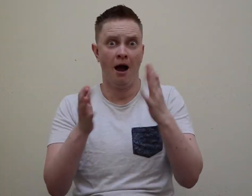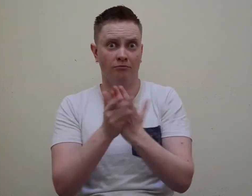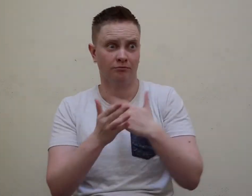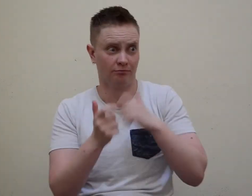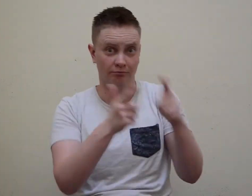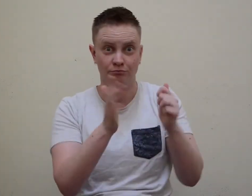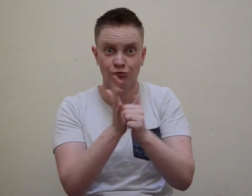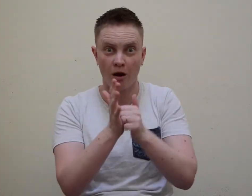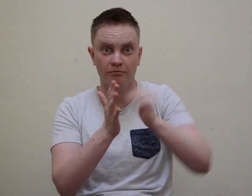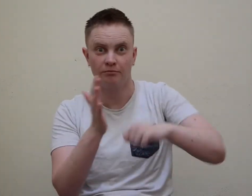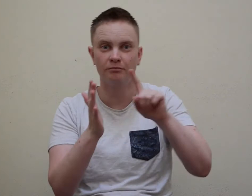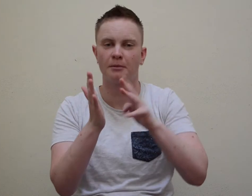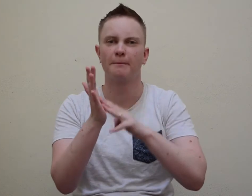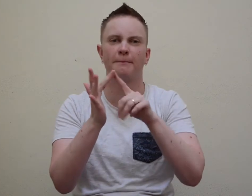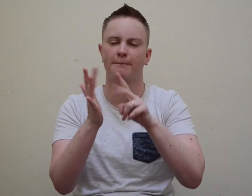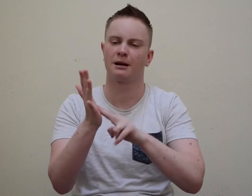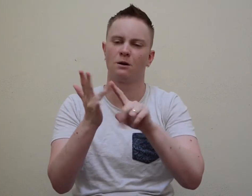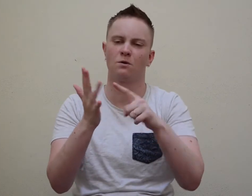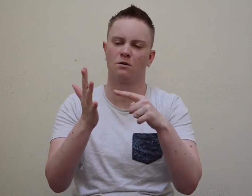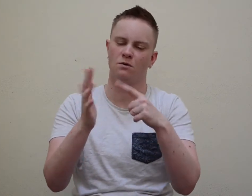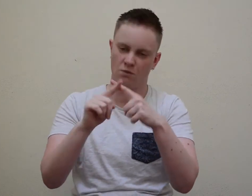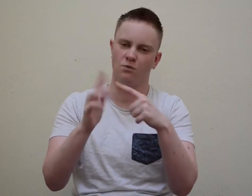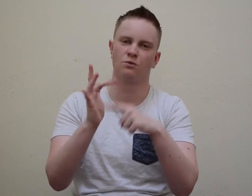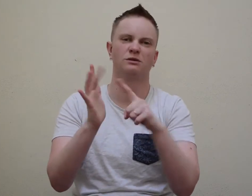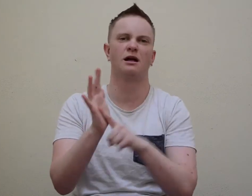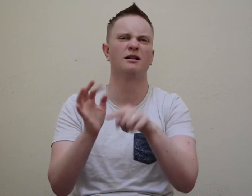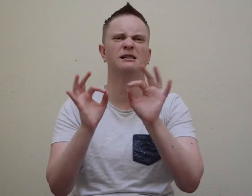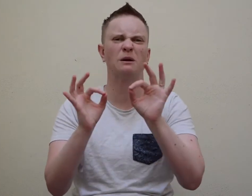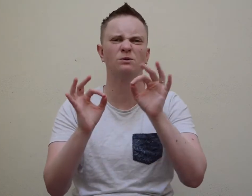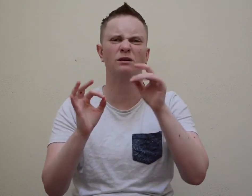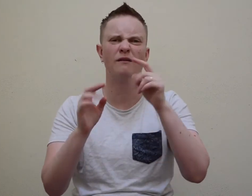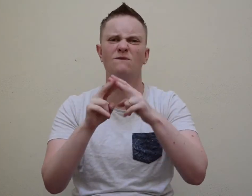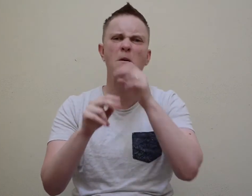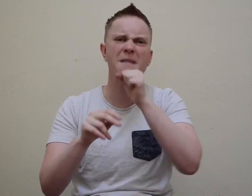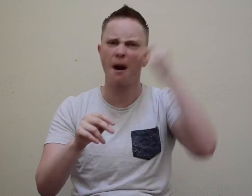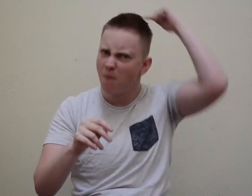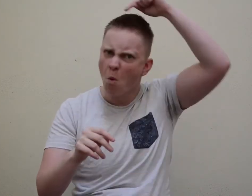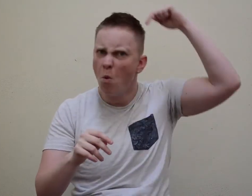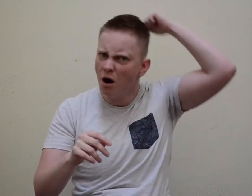I was planning to go to the barber shop to buy this Minoxidil. It's a thing for men who are balding,